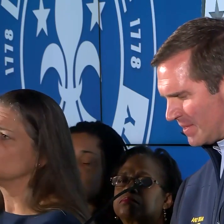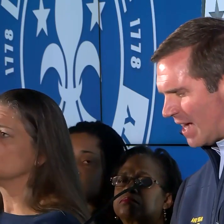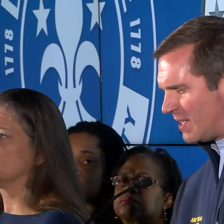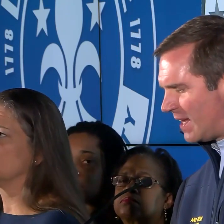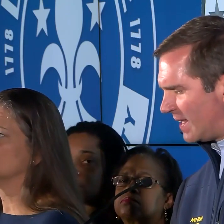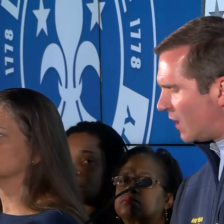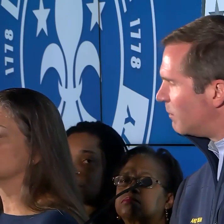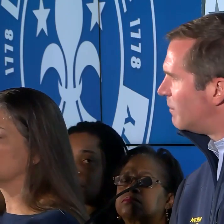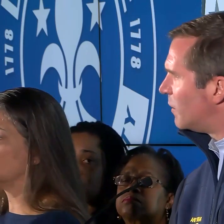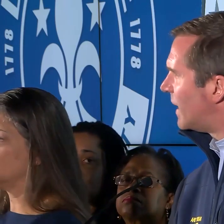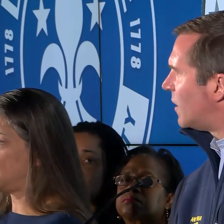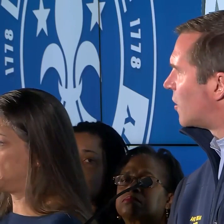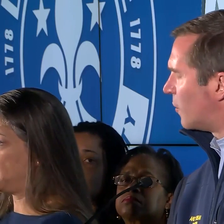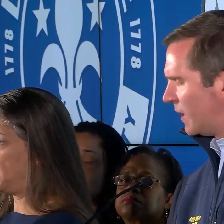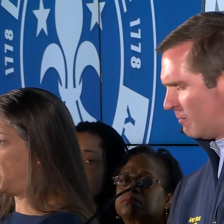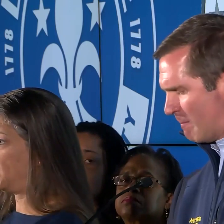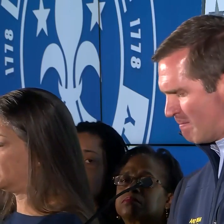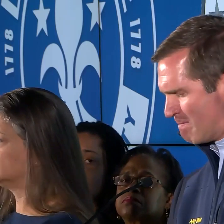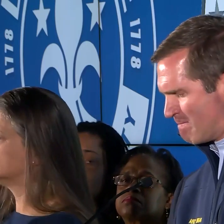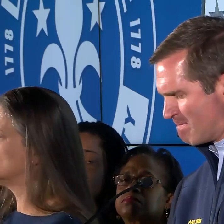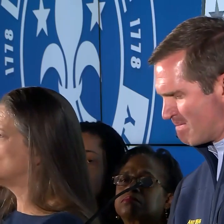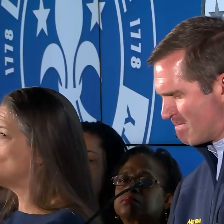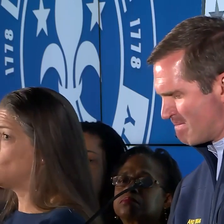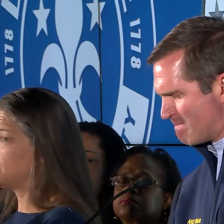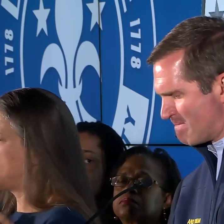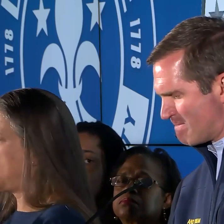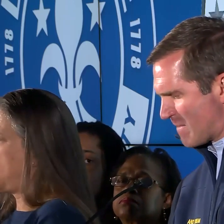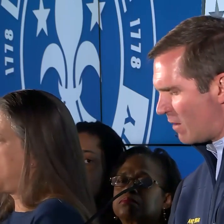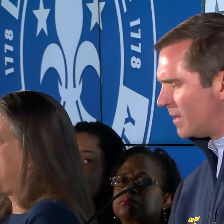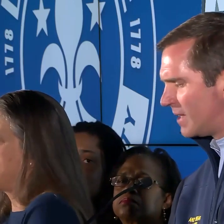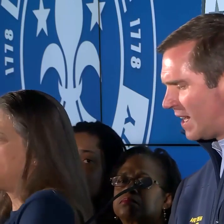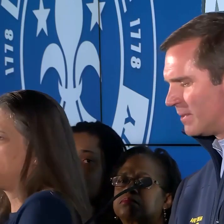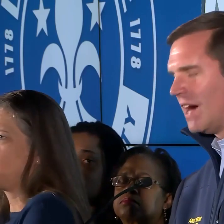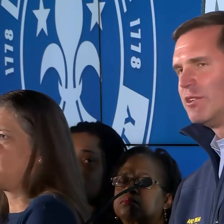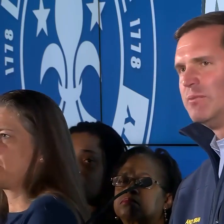Tommy Elliott helped me build my law career, helped me become governor,